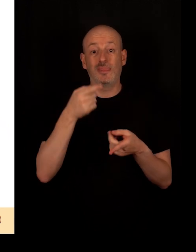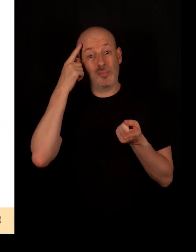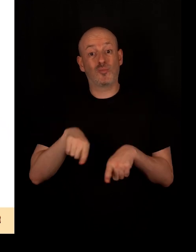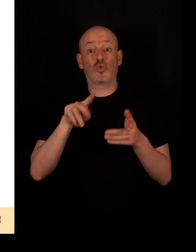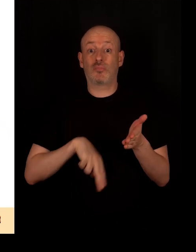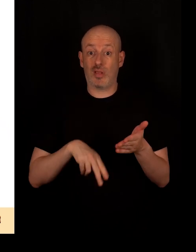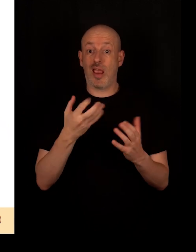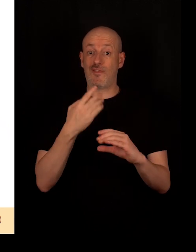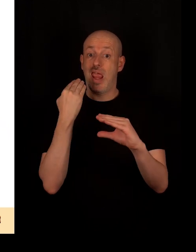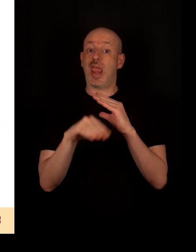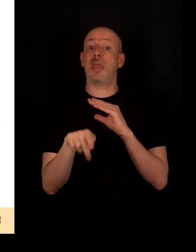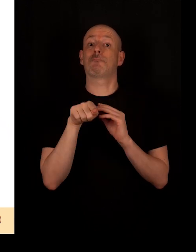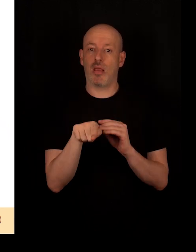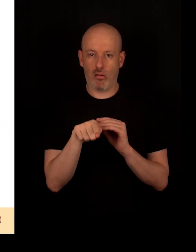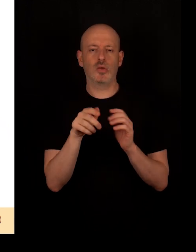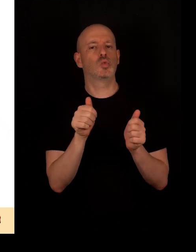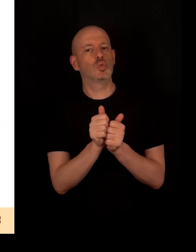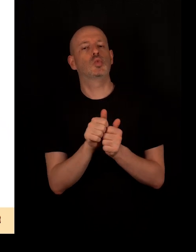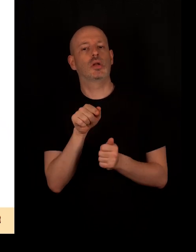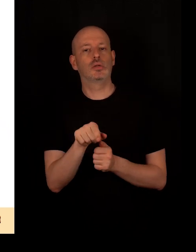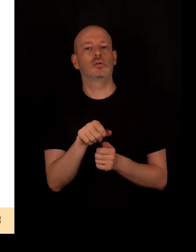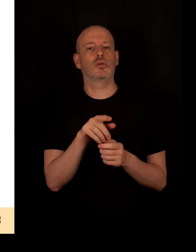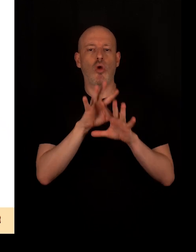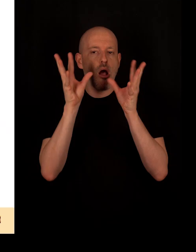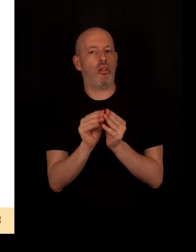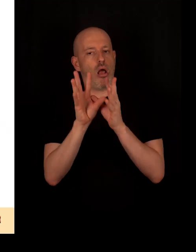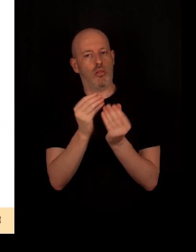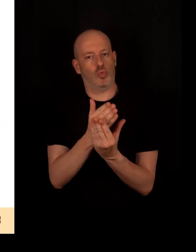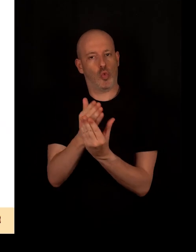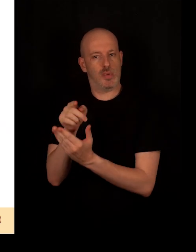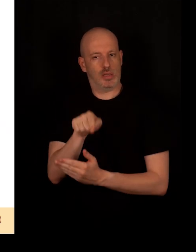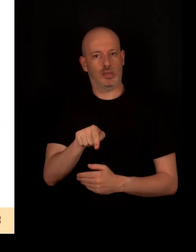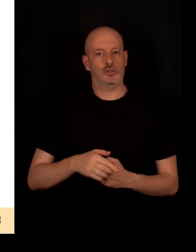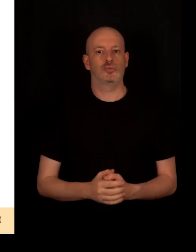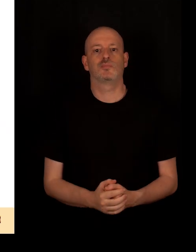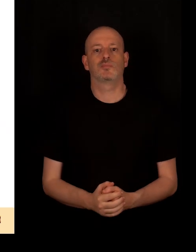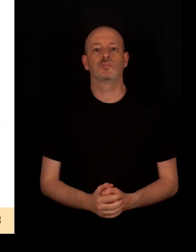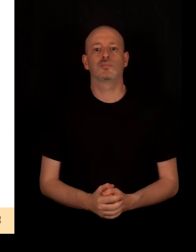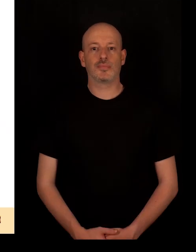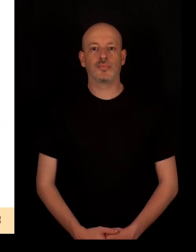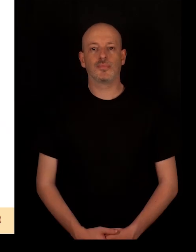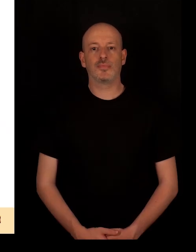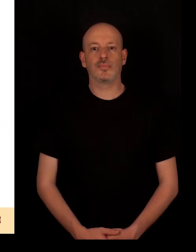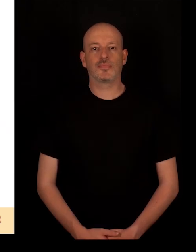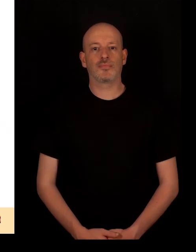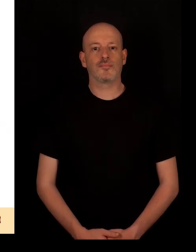So with the grant agreement you receive an email with all the all needed documents.